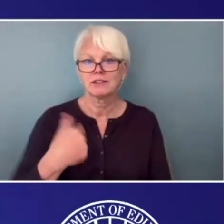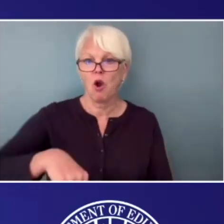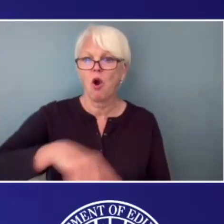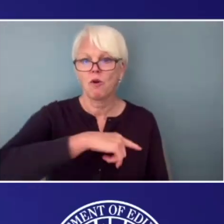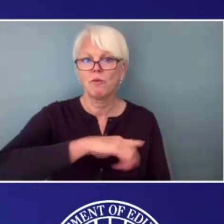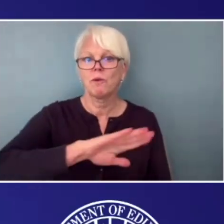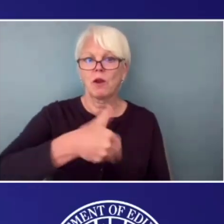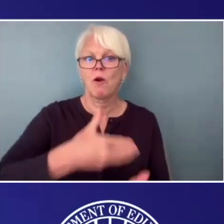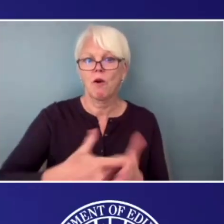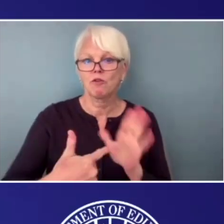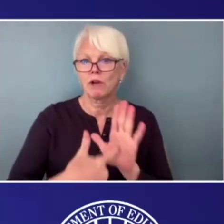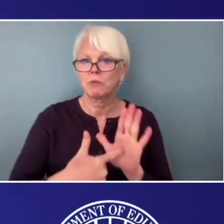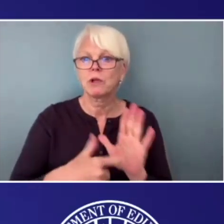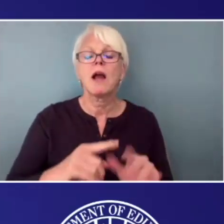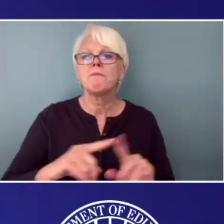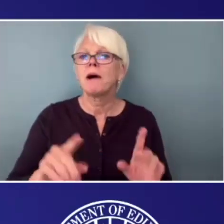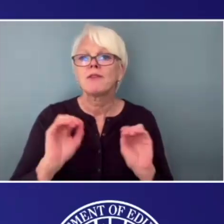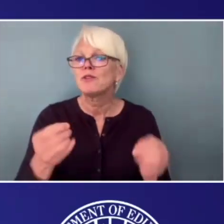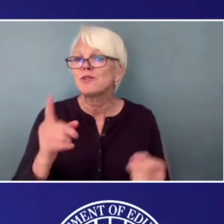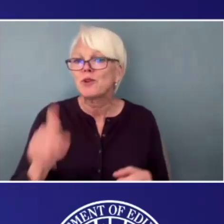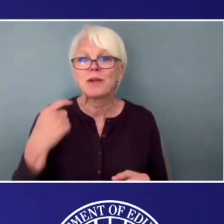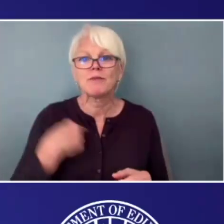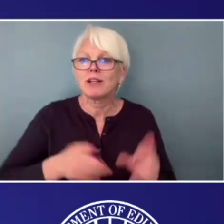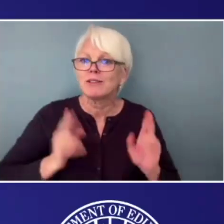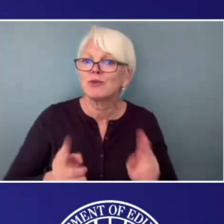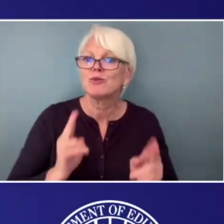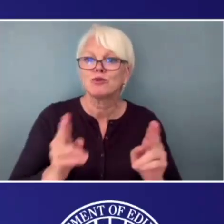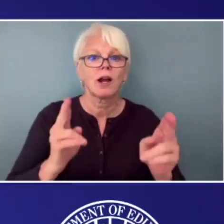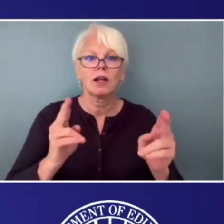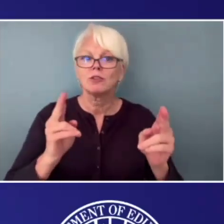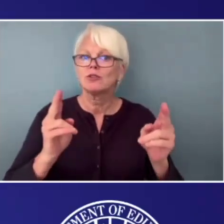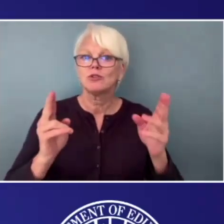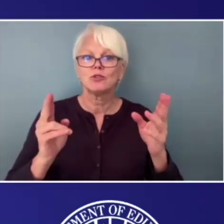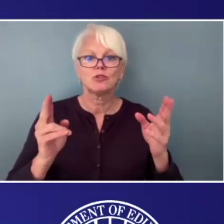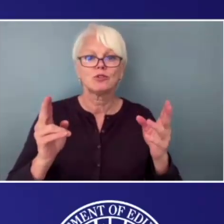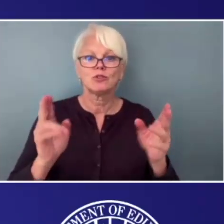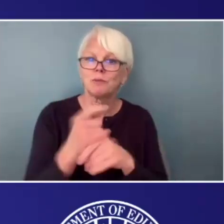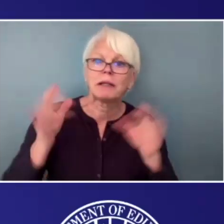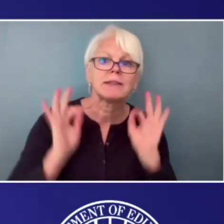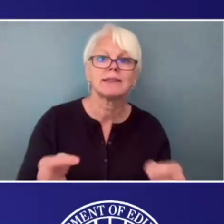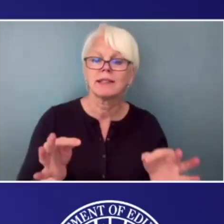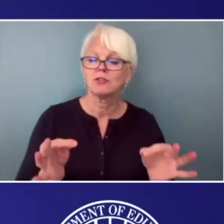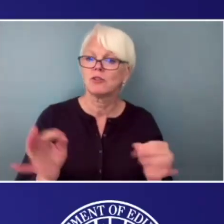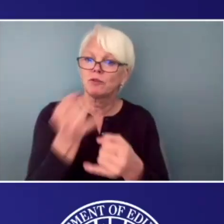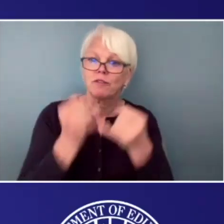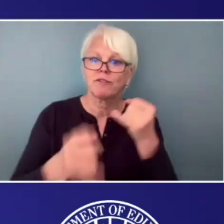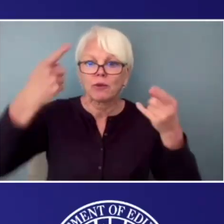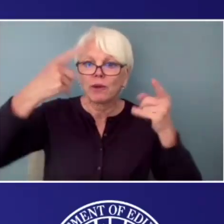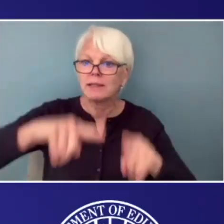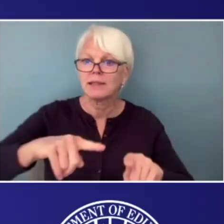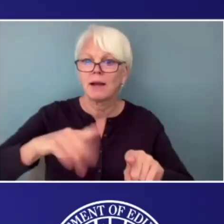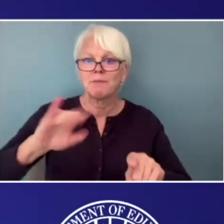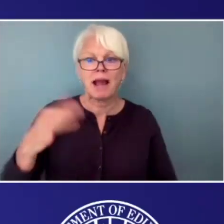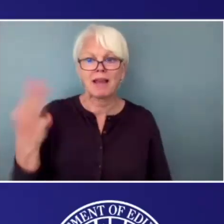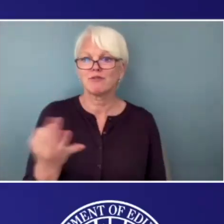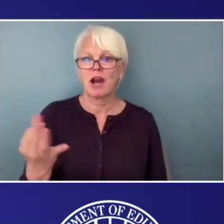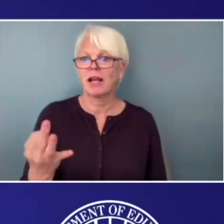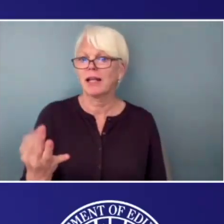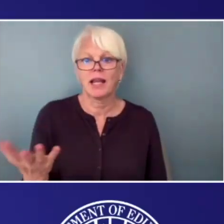there's no need for us to rush to get into a decision, a final consensus, by Friday. There are little,